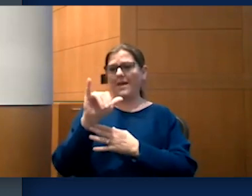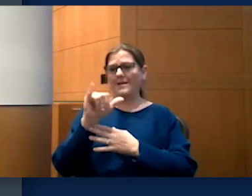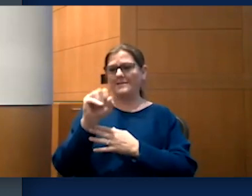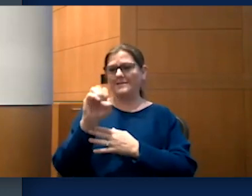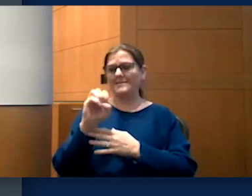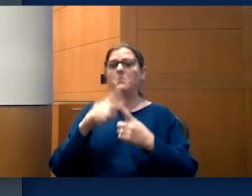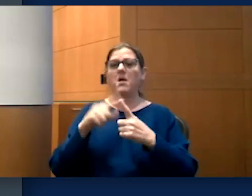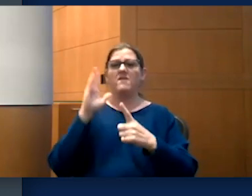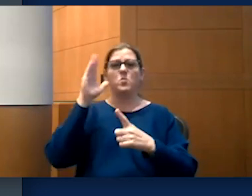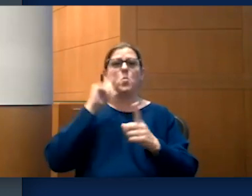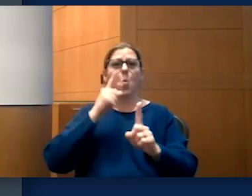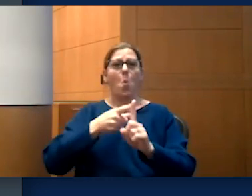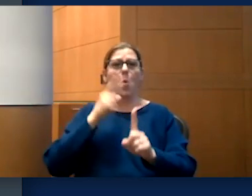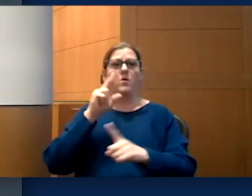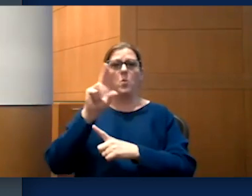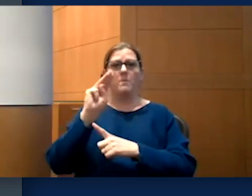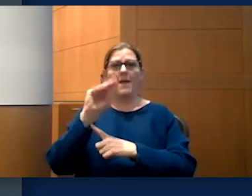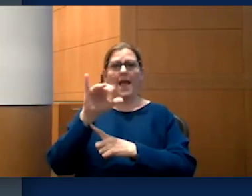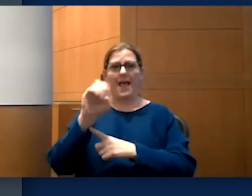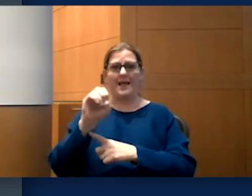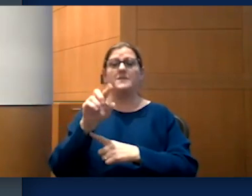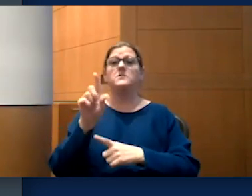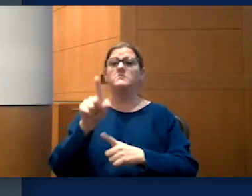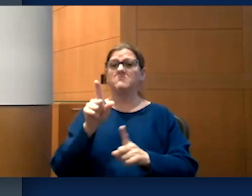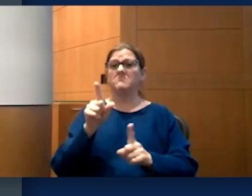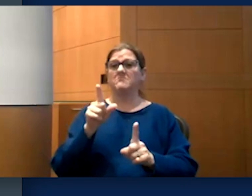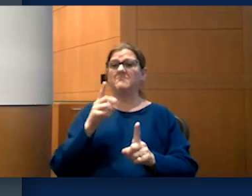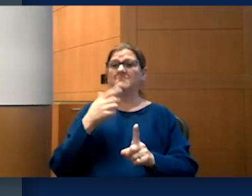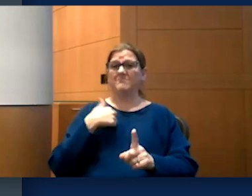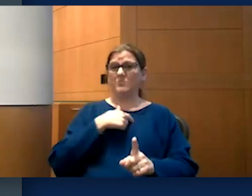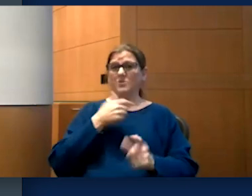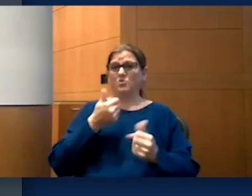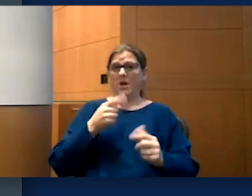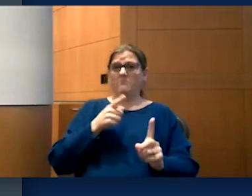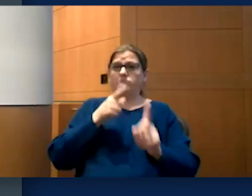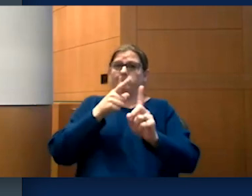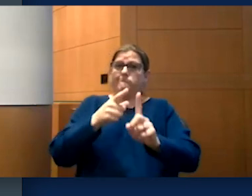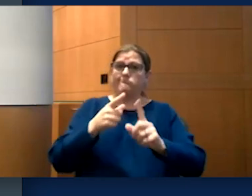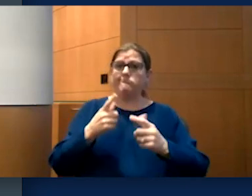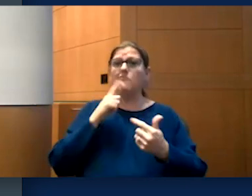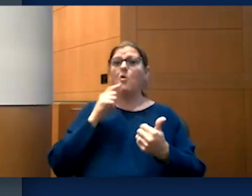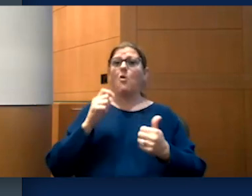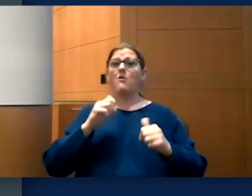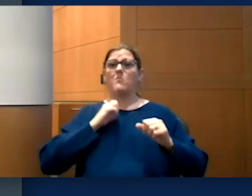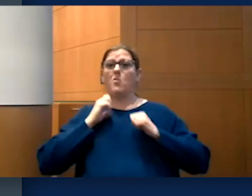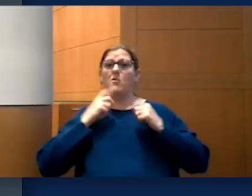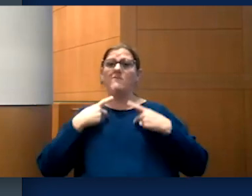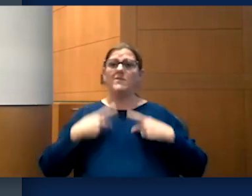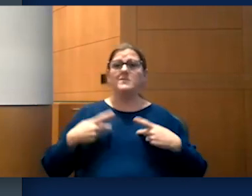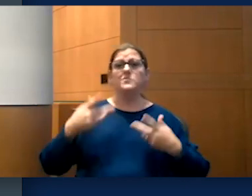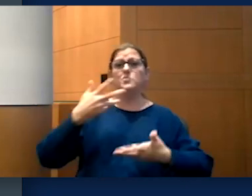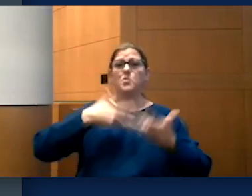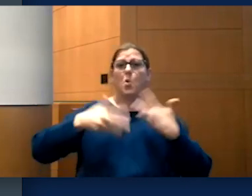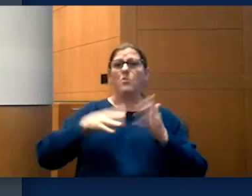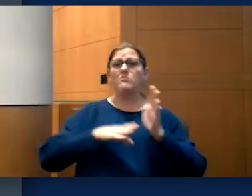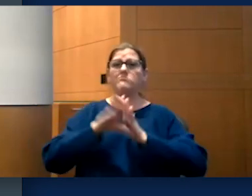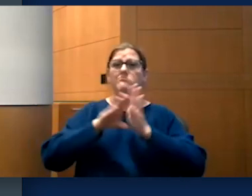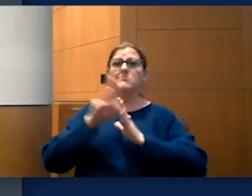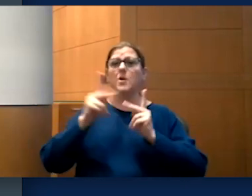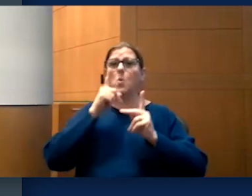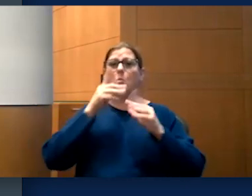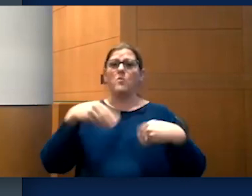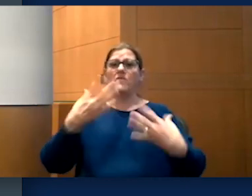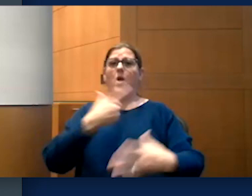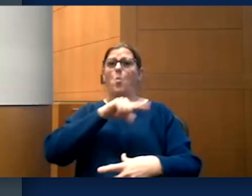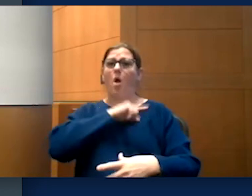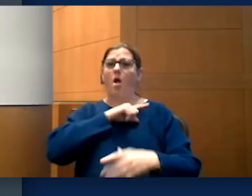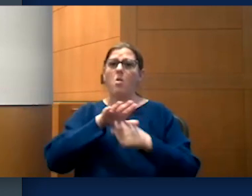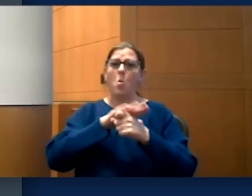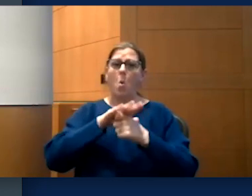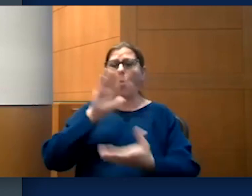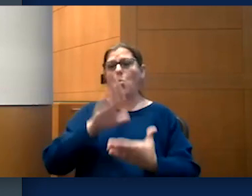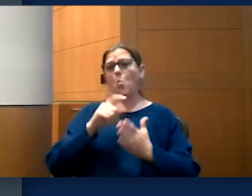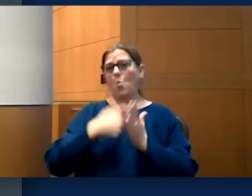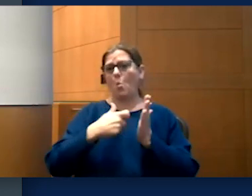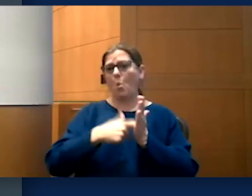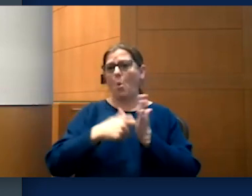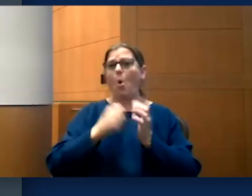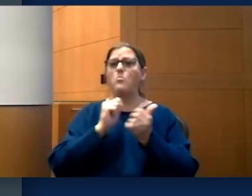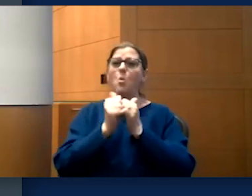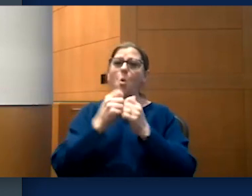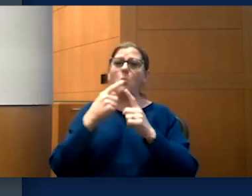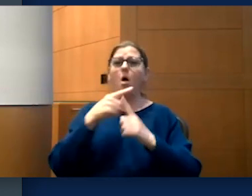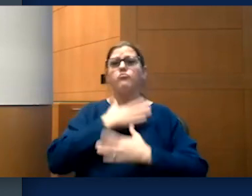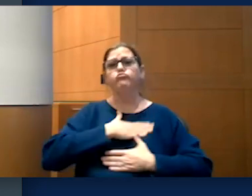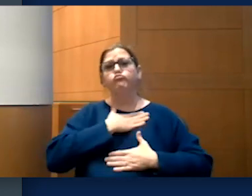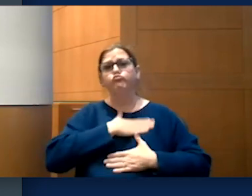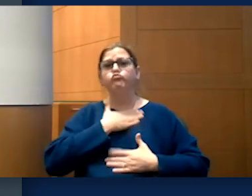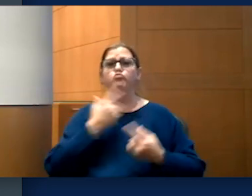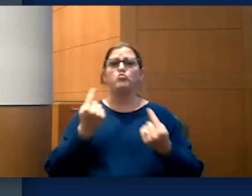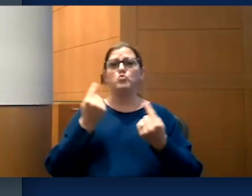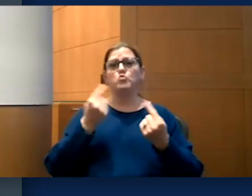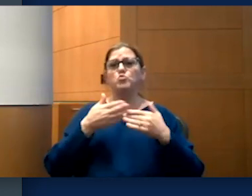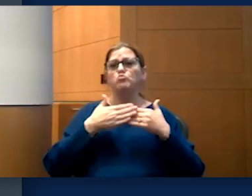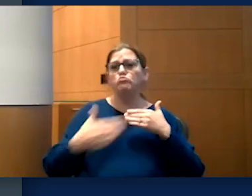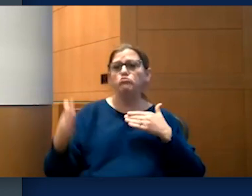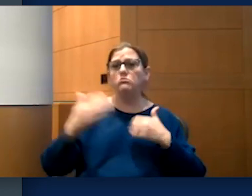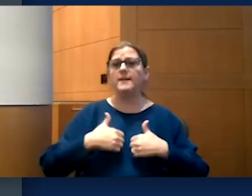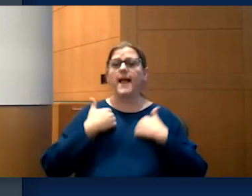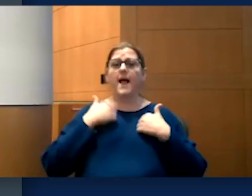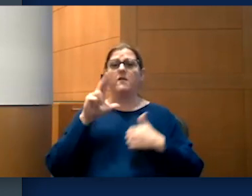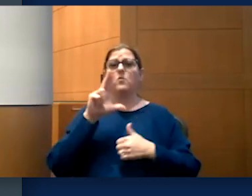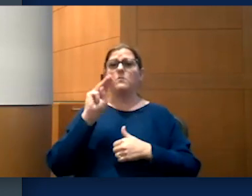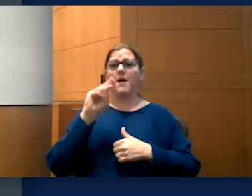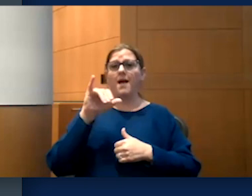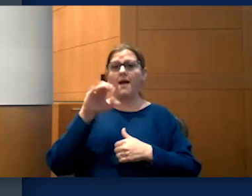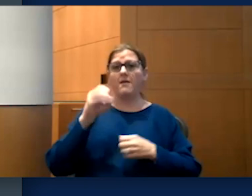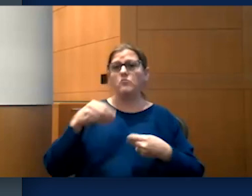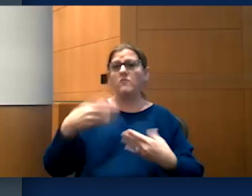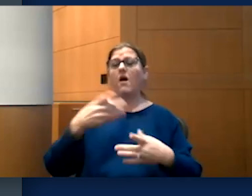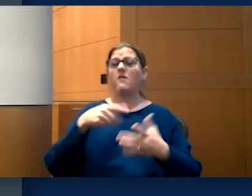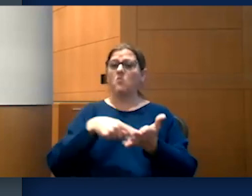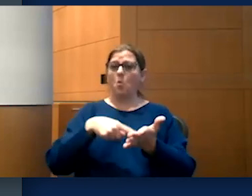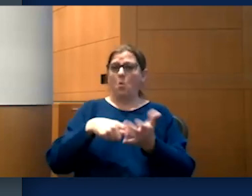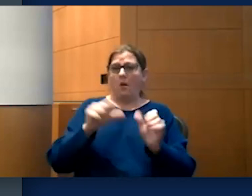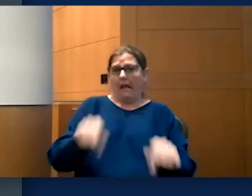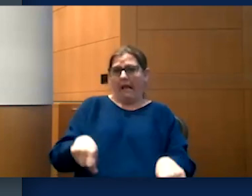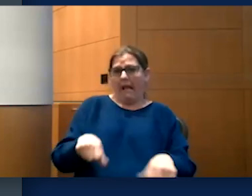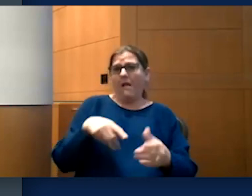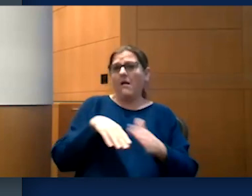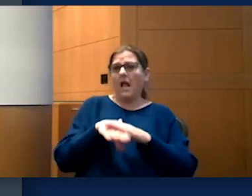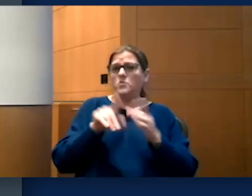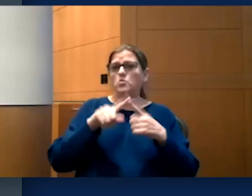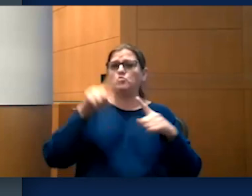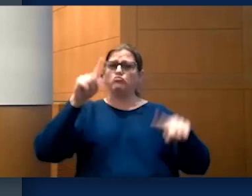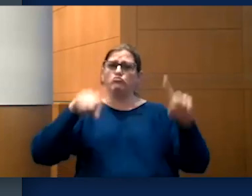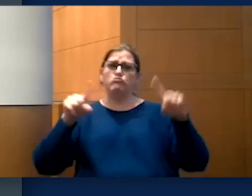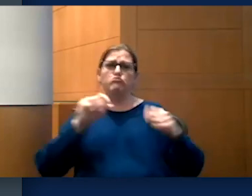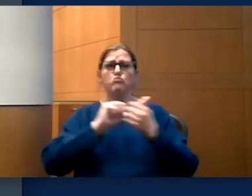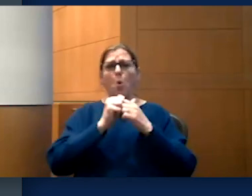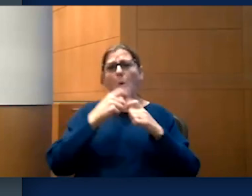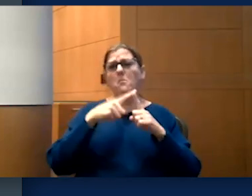So Ume's aims to enhance the physical, social, and emotional development for people with disabilities by providing quality, local and low-cost sports and recreation opportunities throughout the lifespan umes provides affordable access to a variety of sports, opportunities for all ages and abilities.